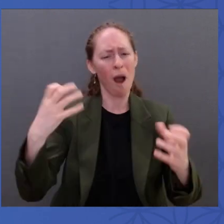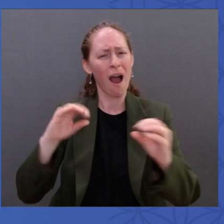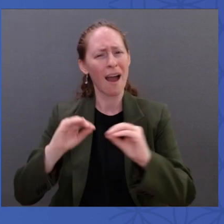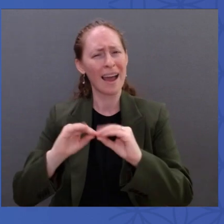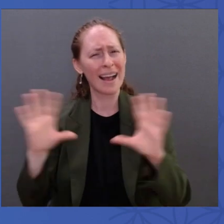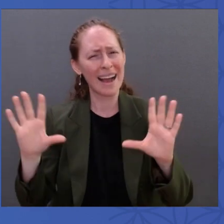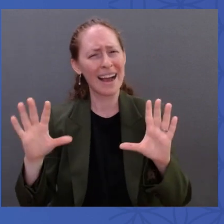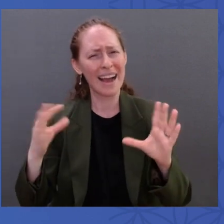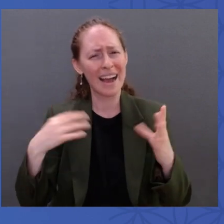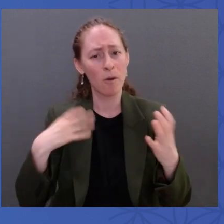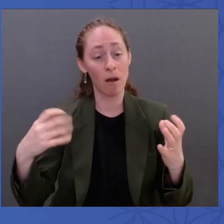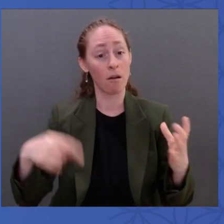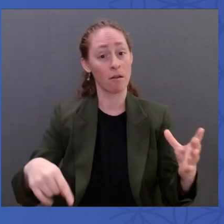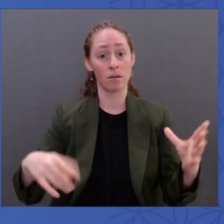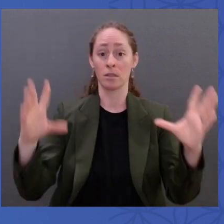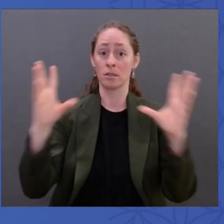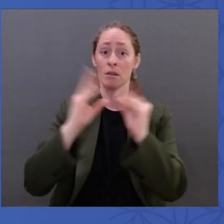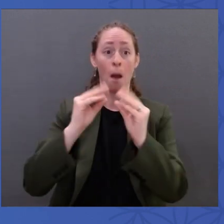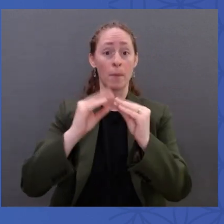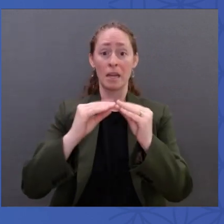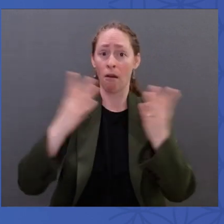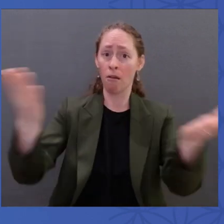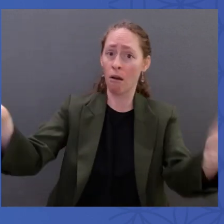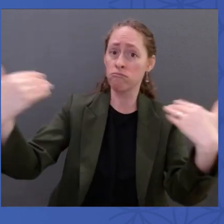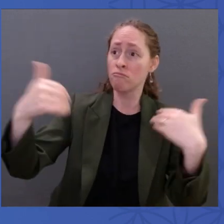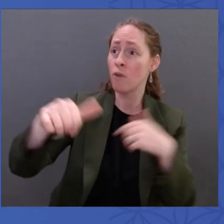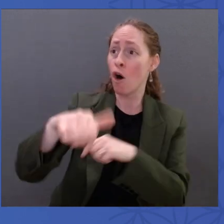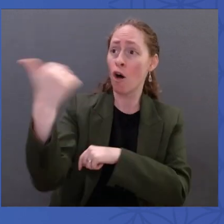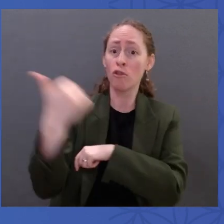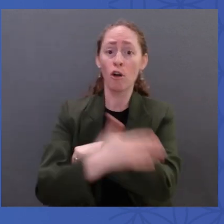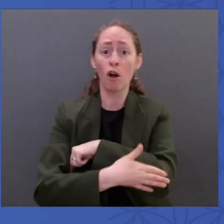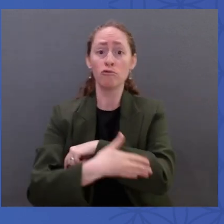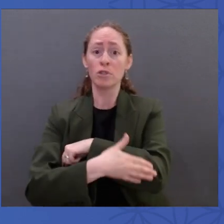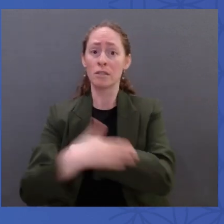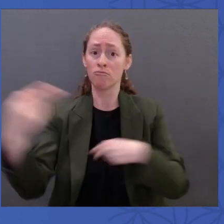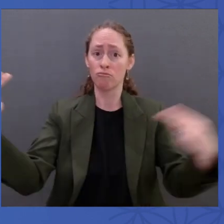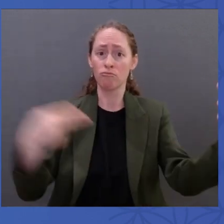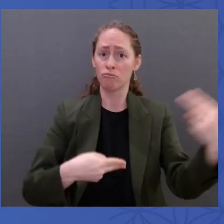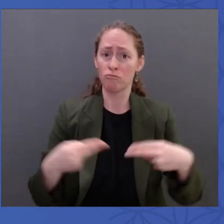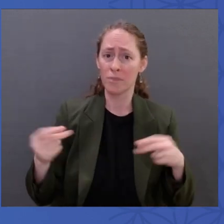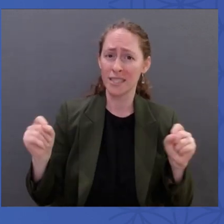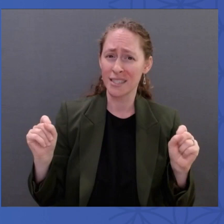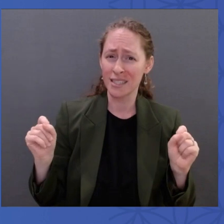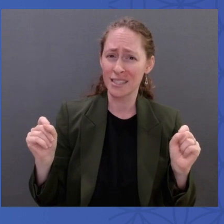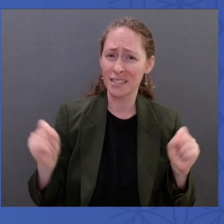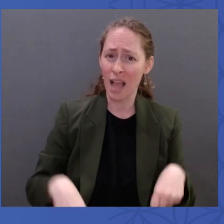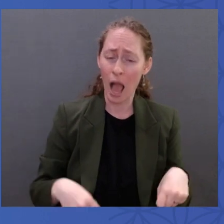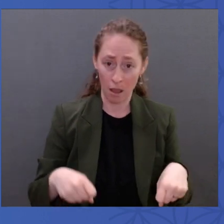and meet the goals and work to achieve those goals. I'm glad to have seen so many of you in person this --